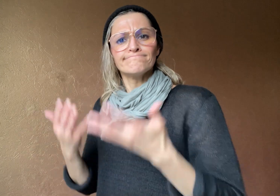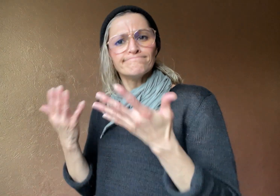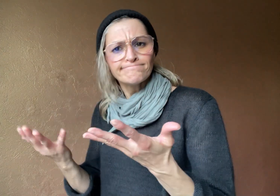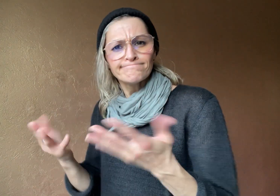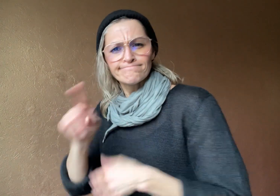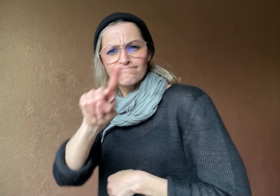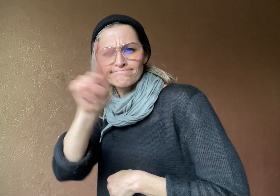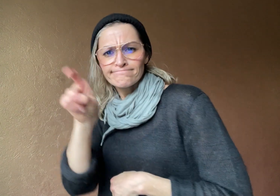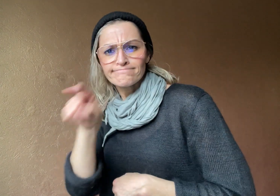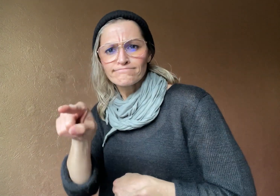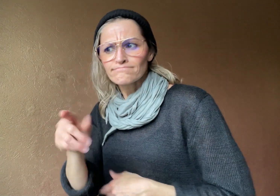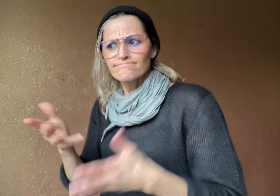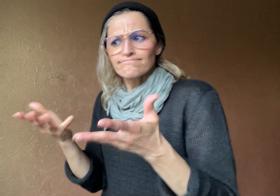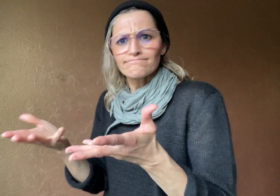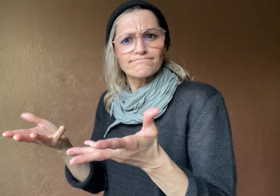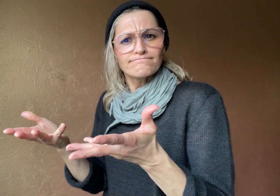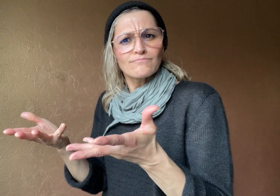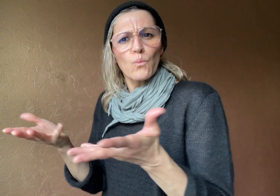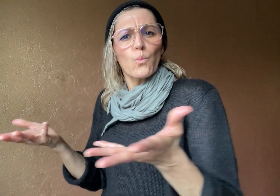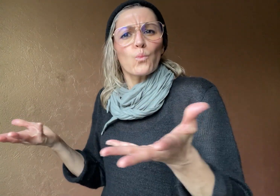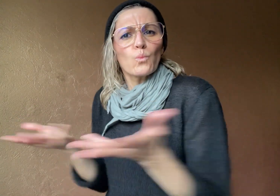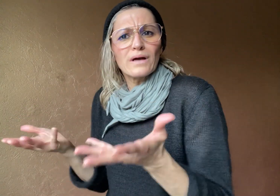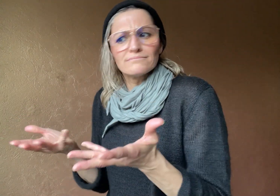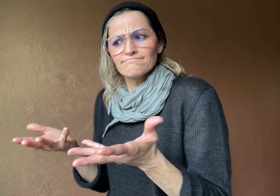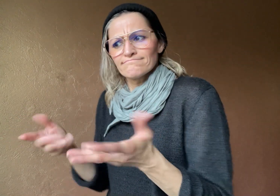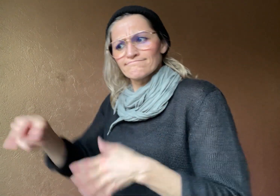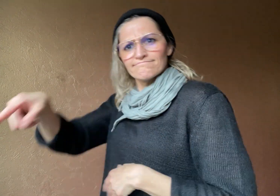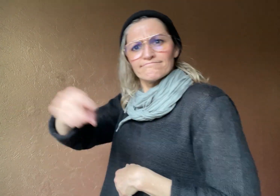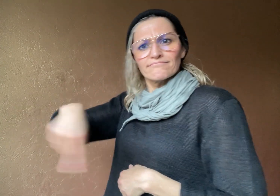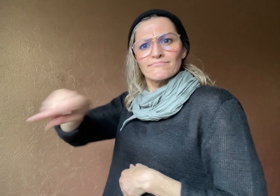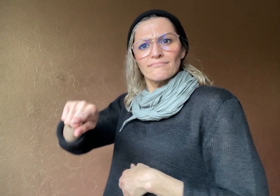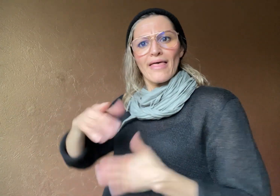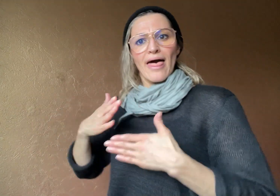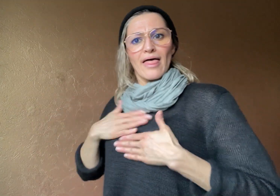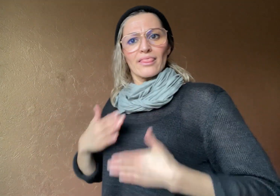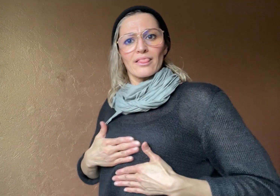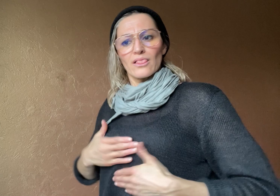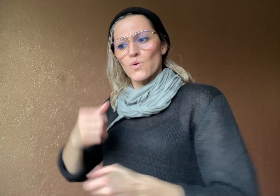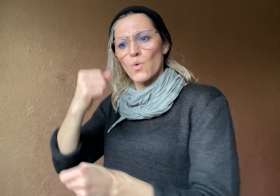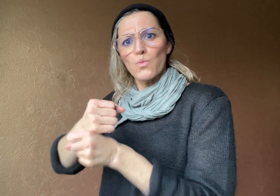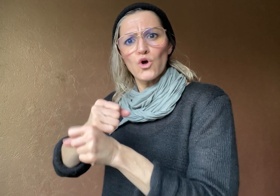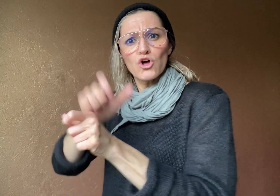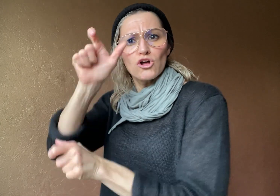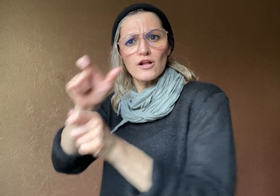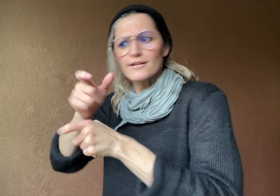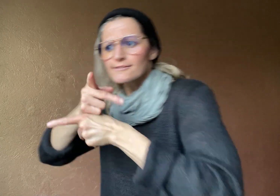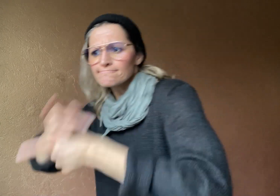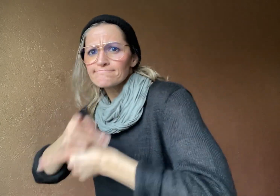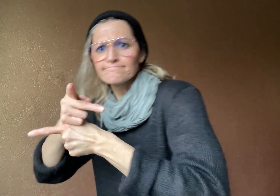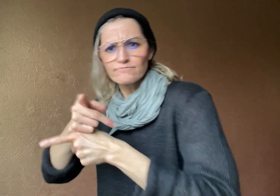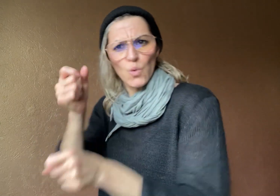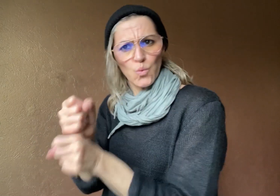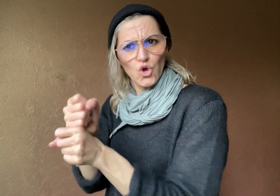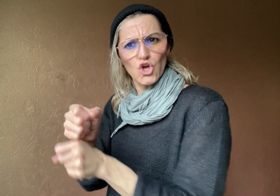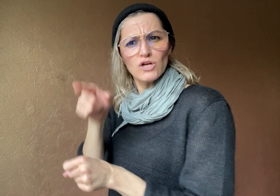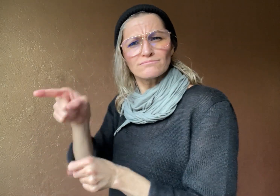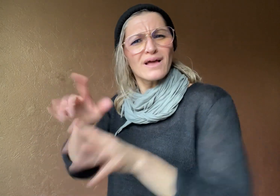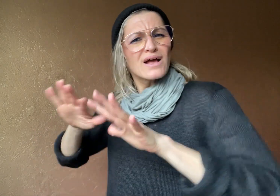[Dawn]: What can health professionals do to improve